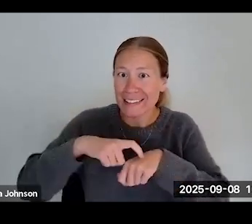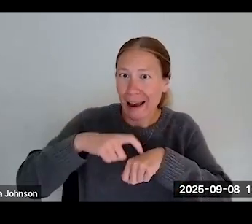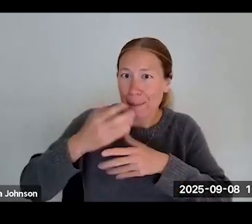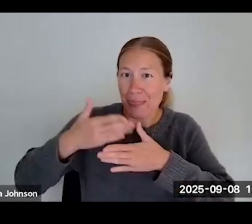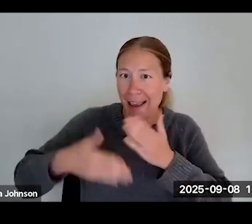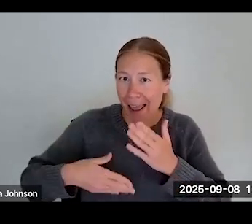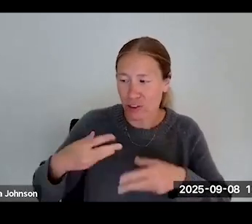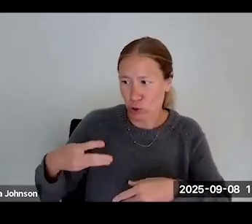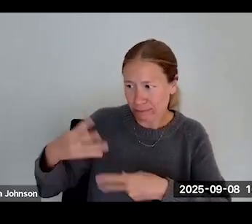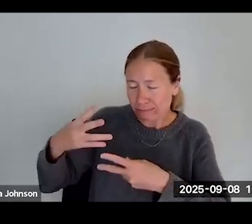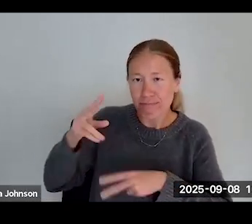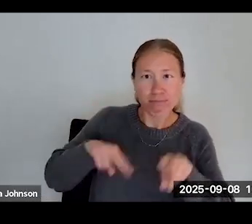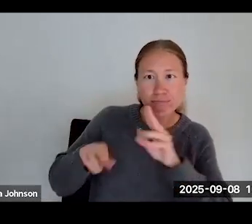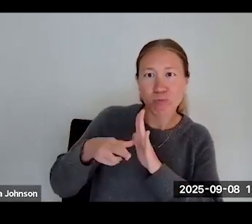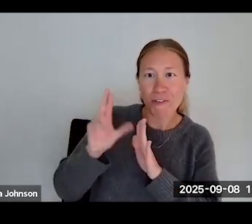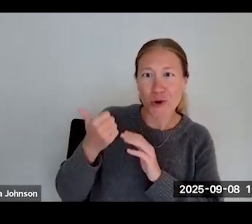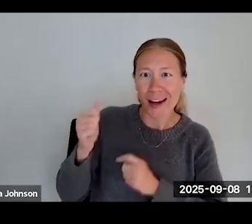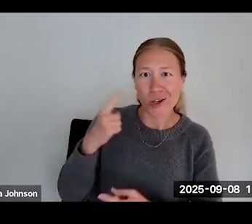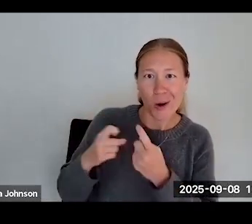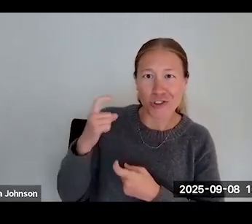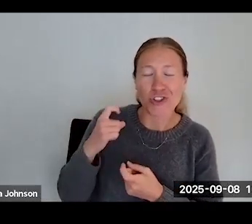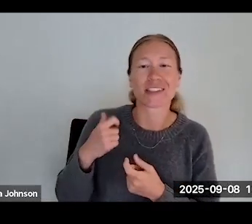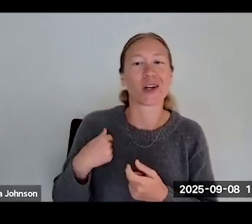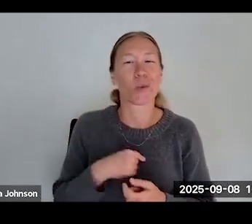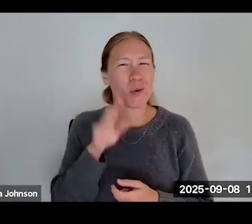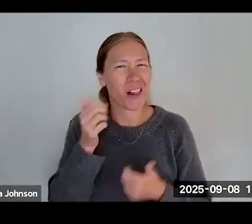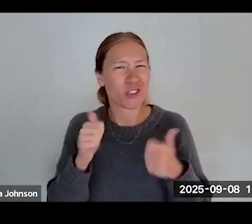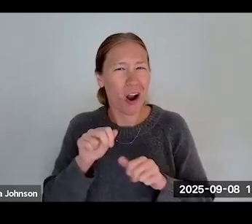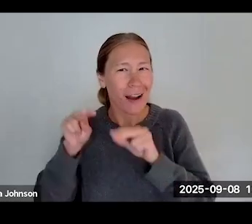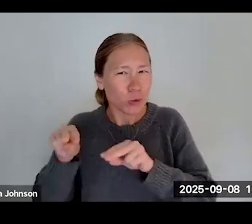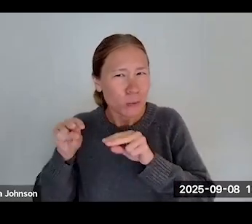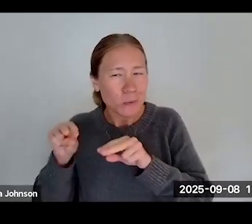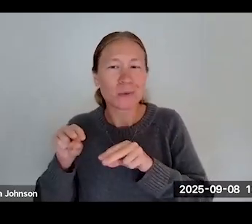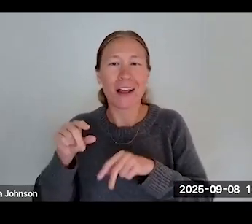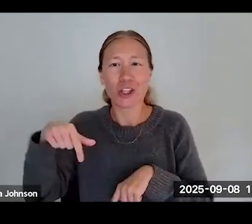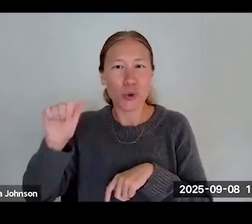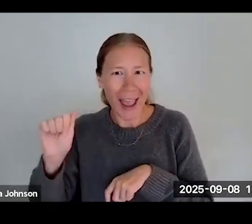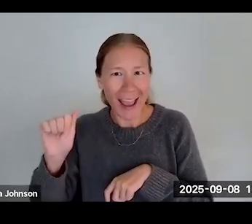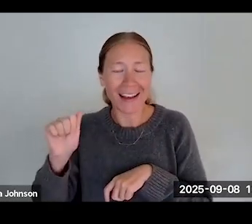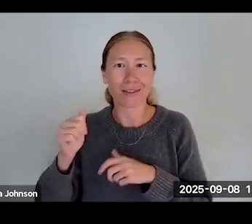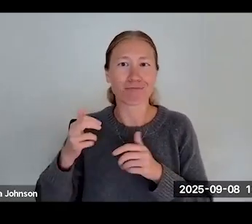that come up through the Q&A feature, and we'll also try to monitor the Q&A feature as we're going through the presentation today.